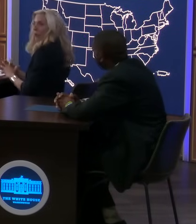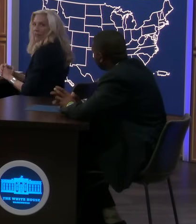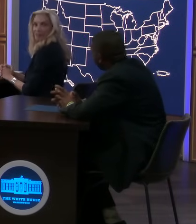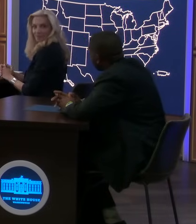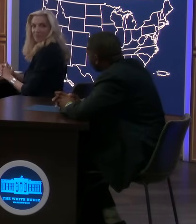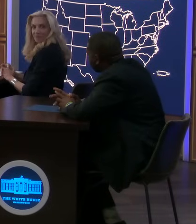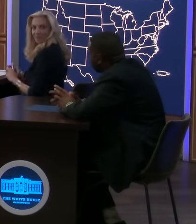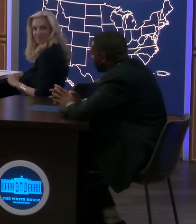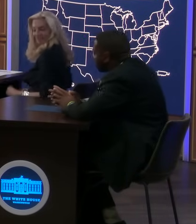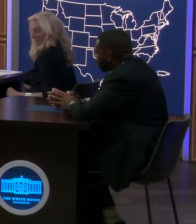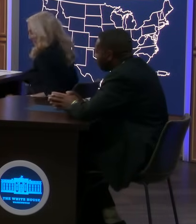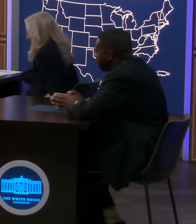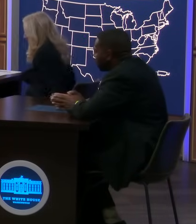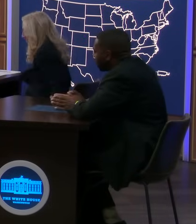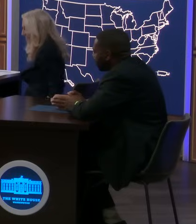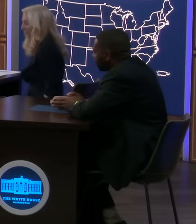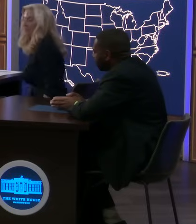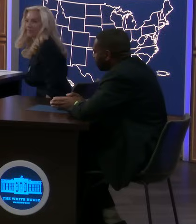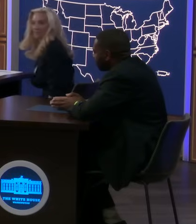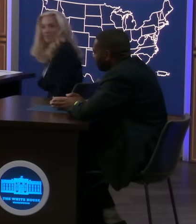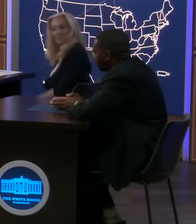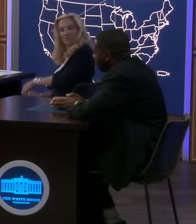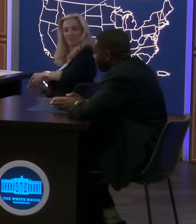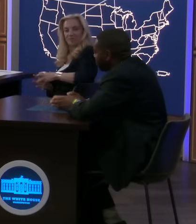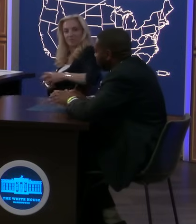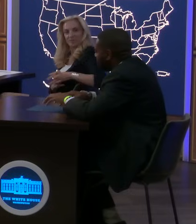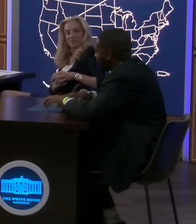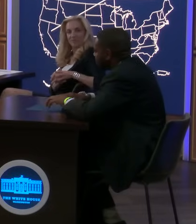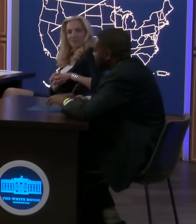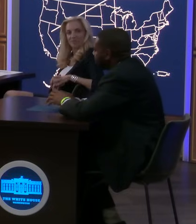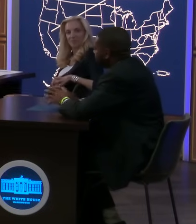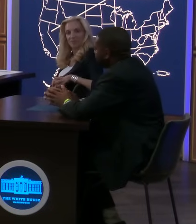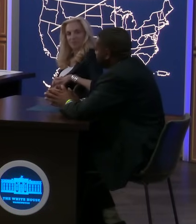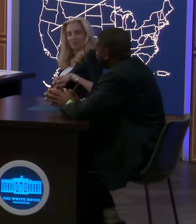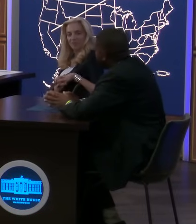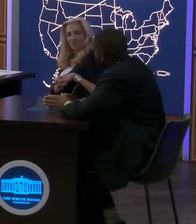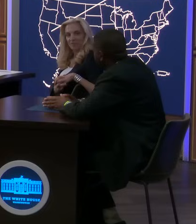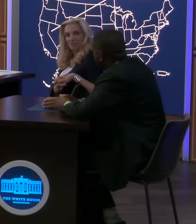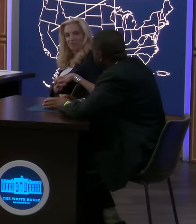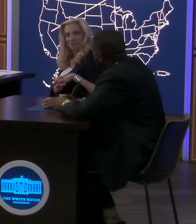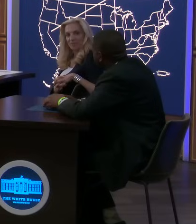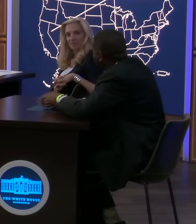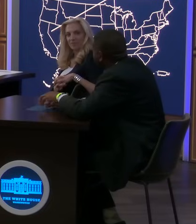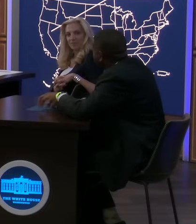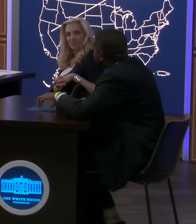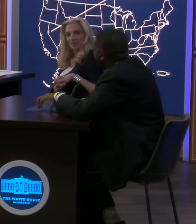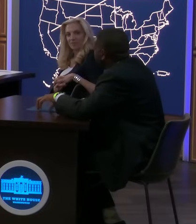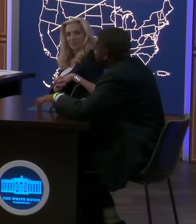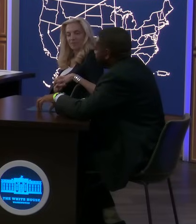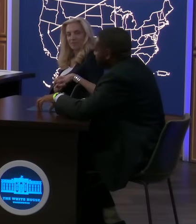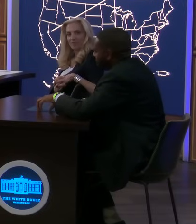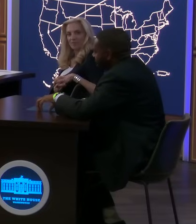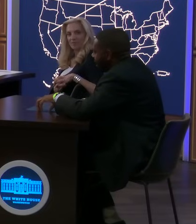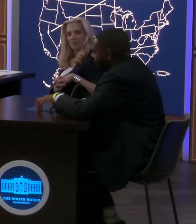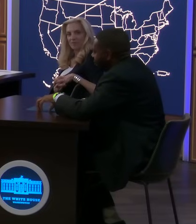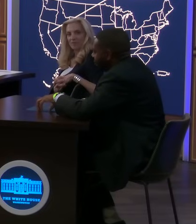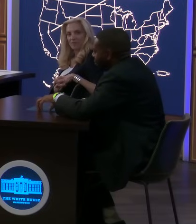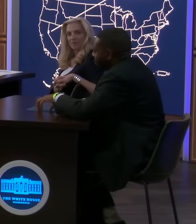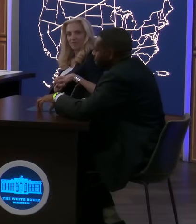Mr. Thomas: Right. Yeah. So, one of the things when we started the process was to find technologies that had a thread